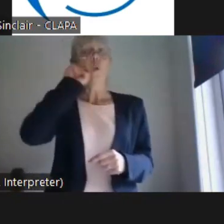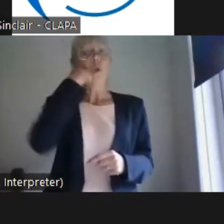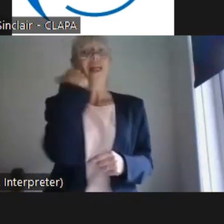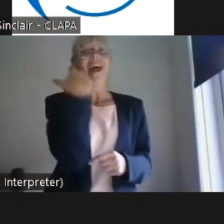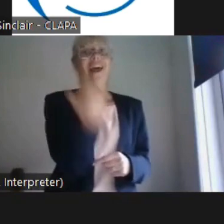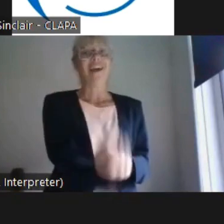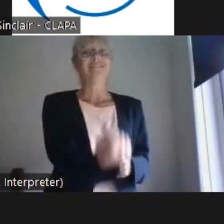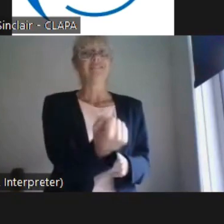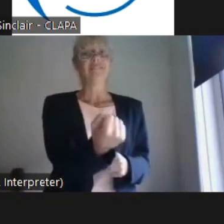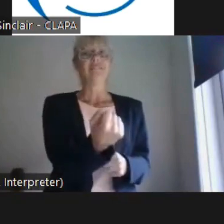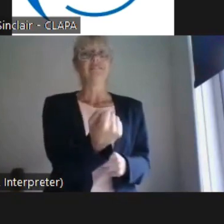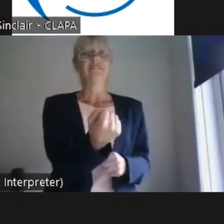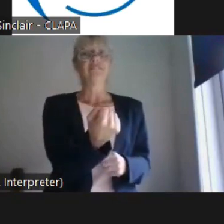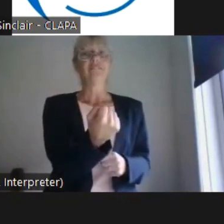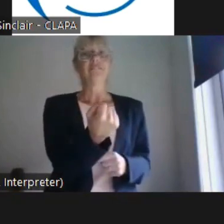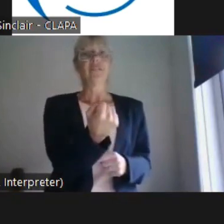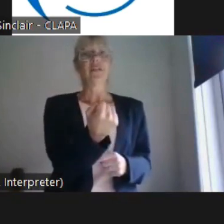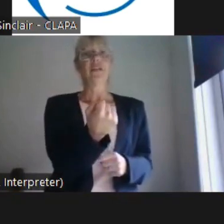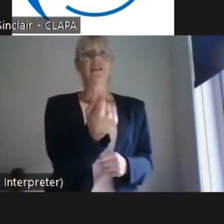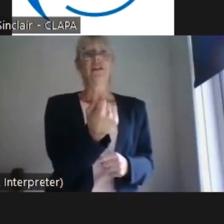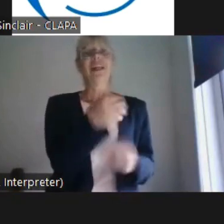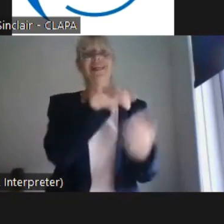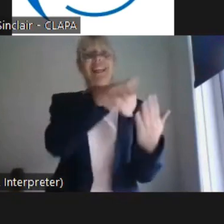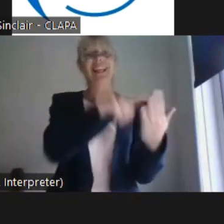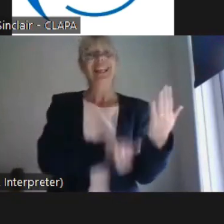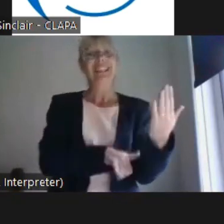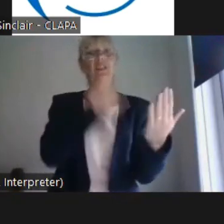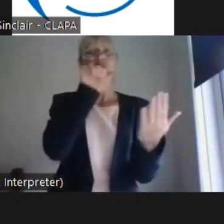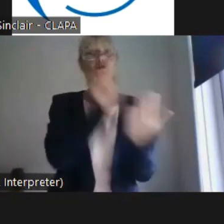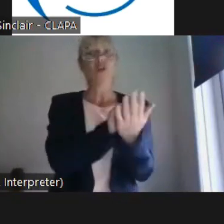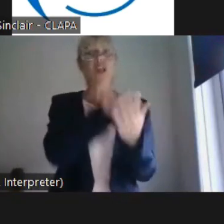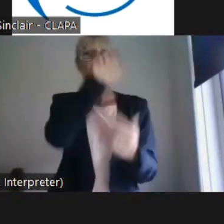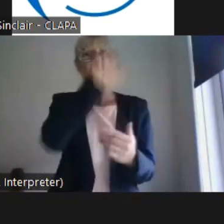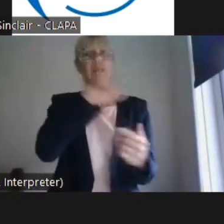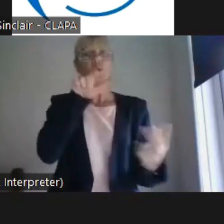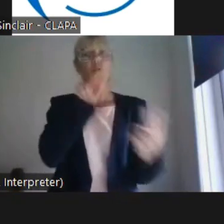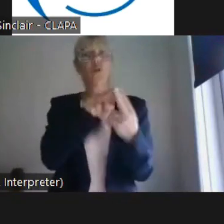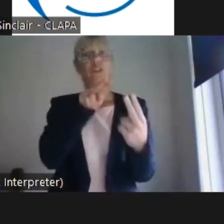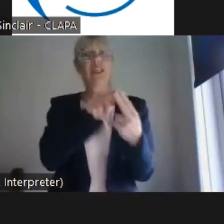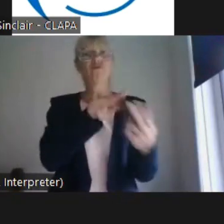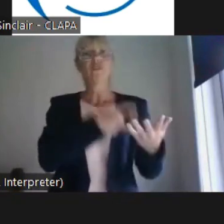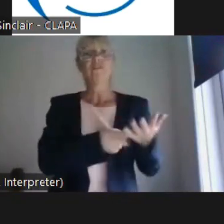um the the right list of the right people to contact and they can refer you or send you in